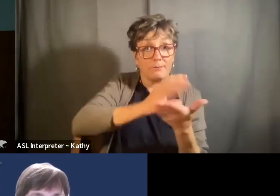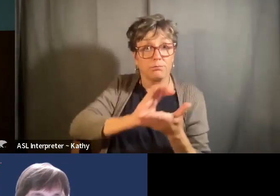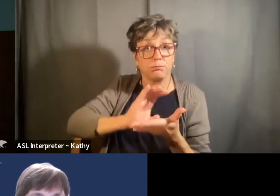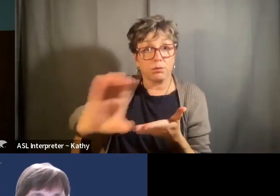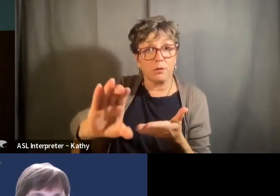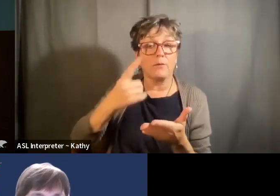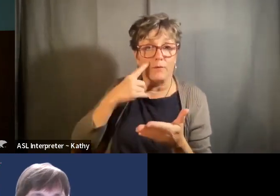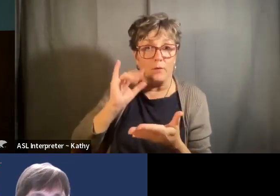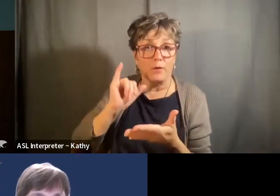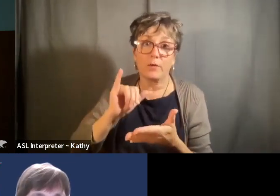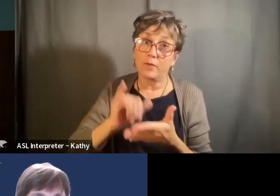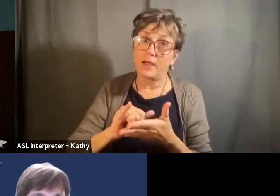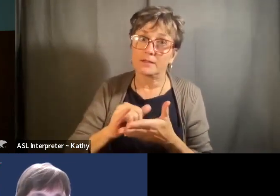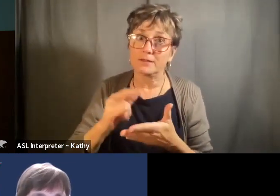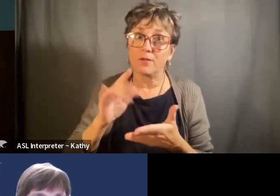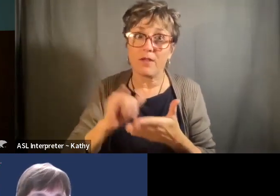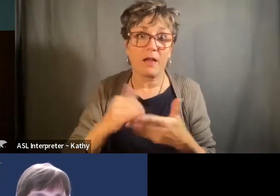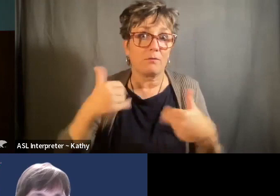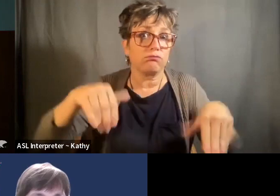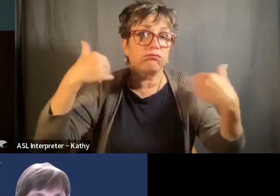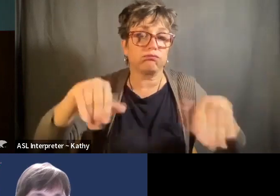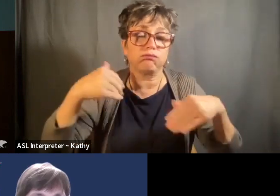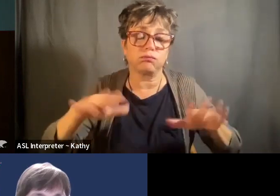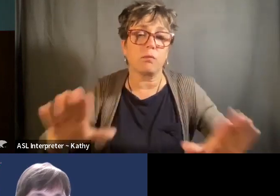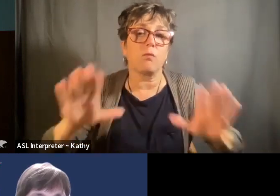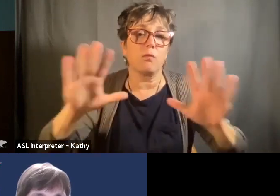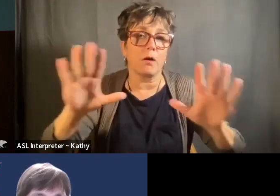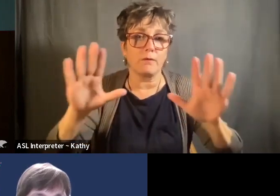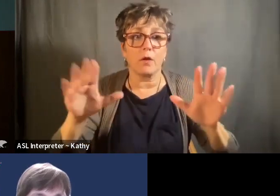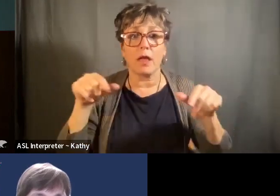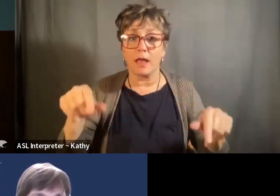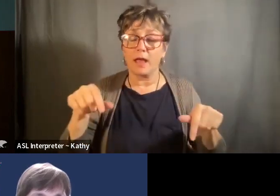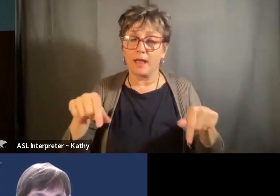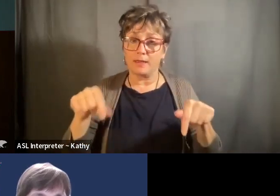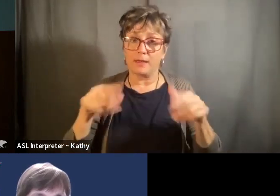is also an incredibly exciting thing and the fact that this platform will also be capable